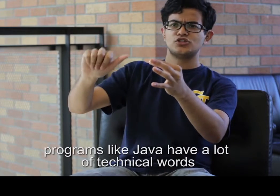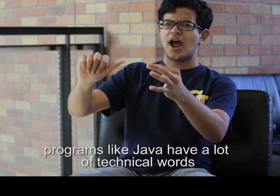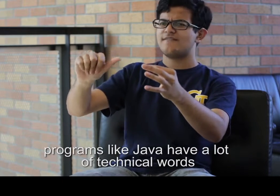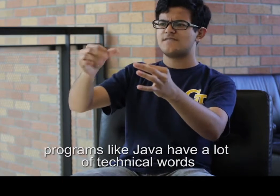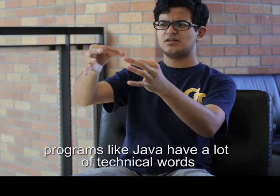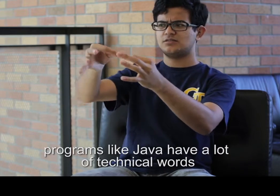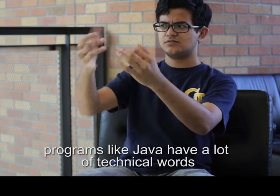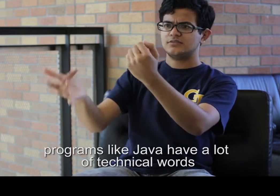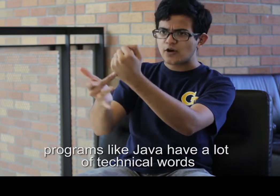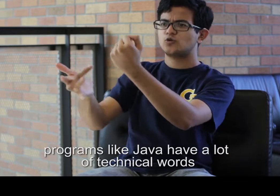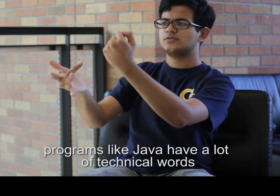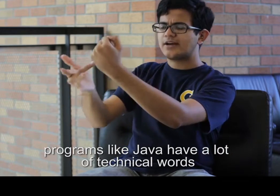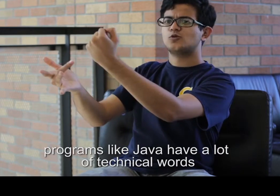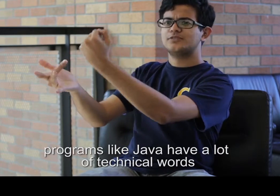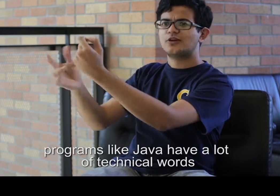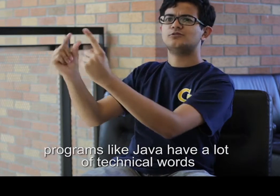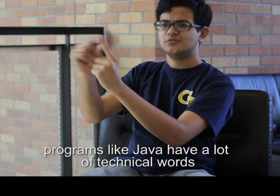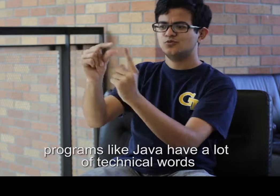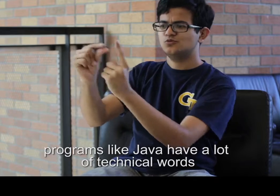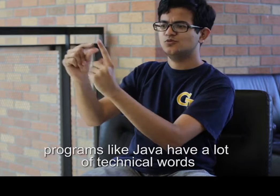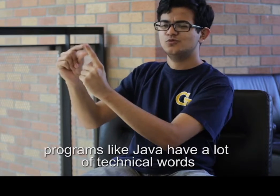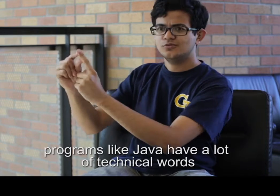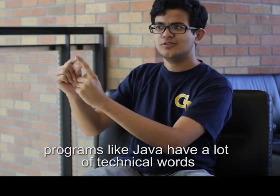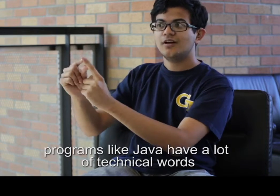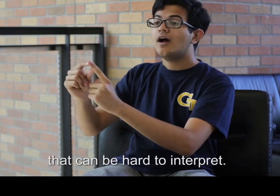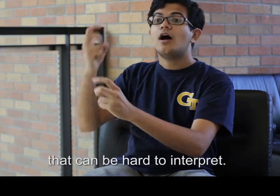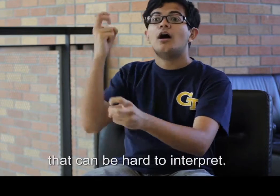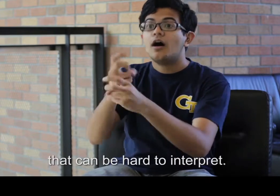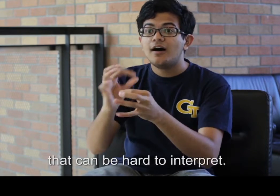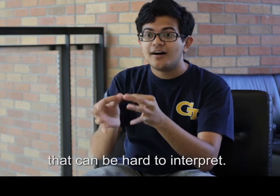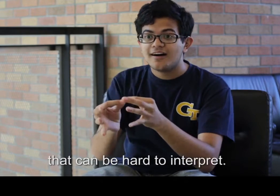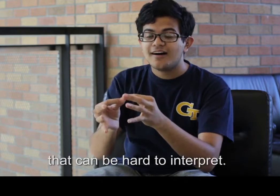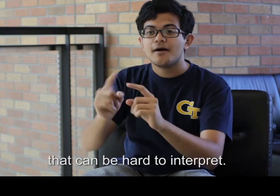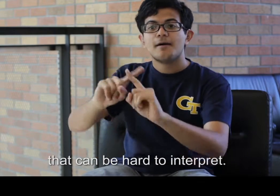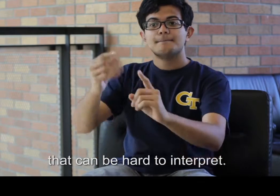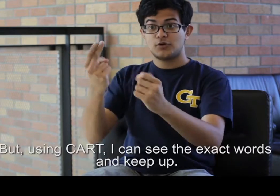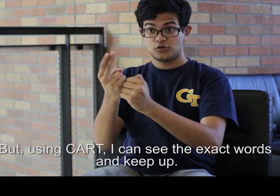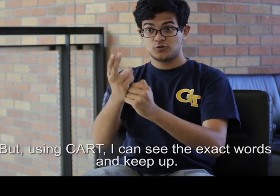Seeing technical words in captioning is very beneficial because if I have an ASL interpreter signing